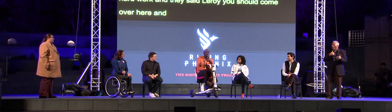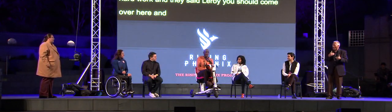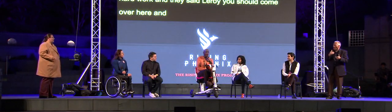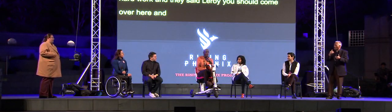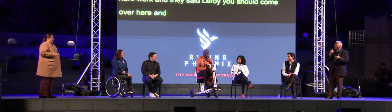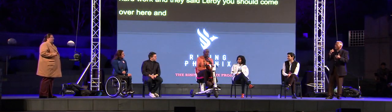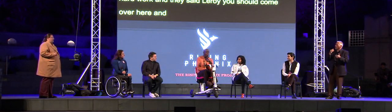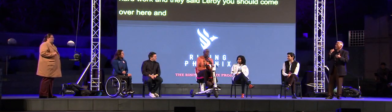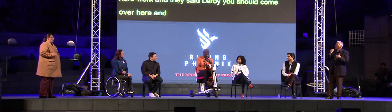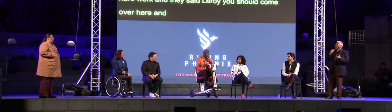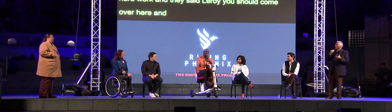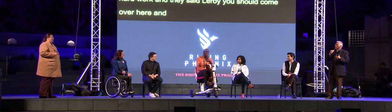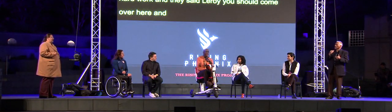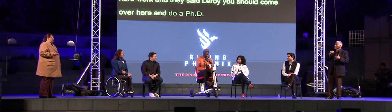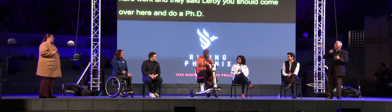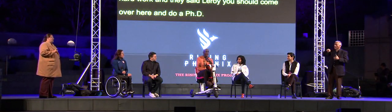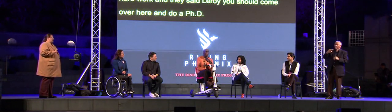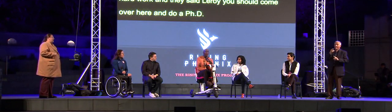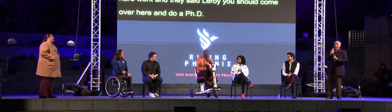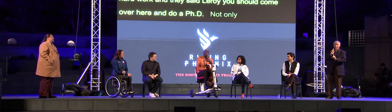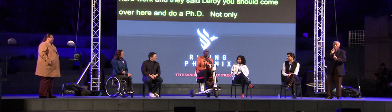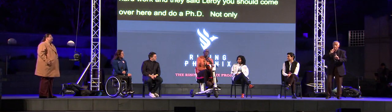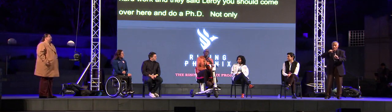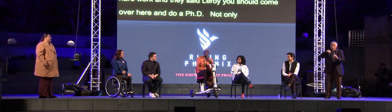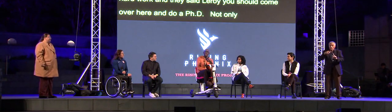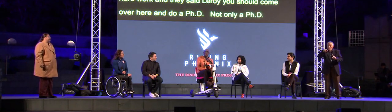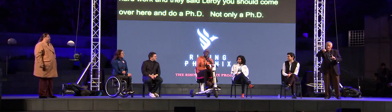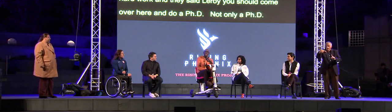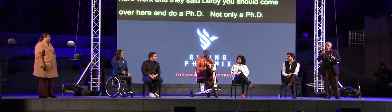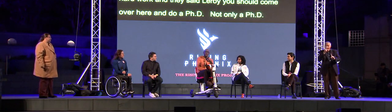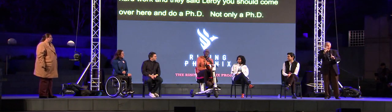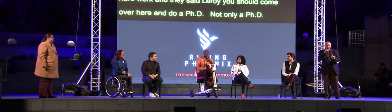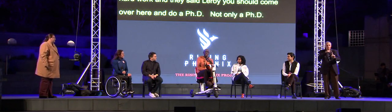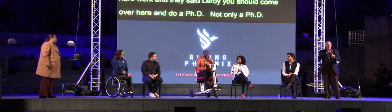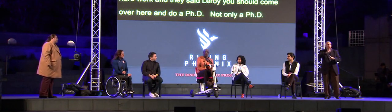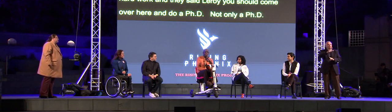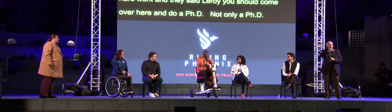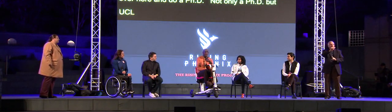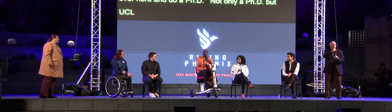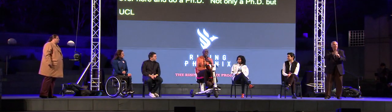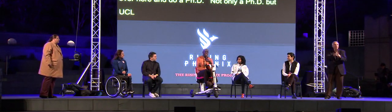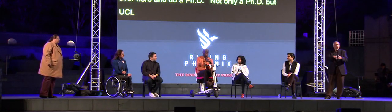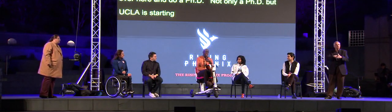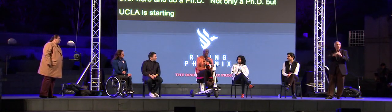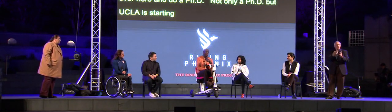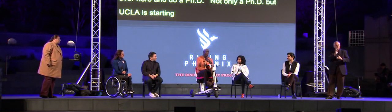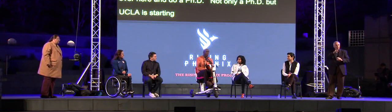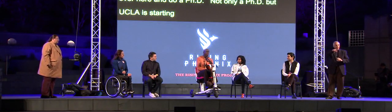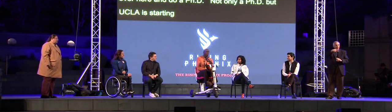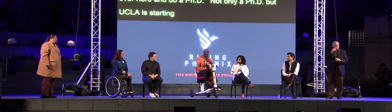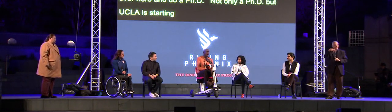And not only a PhD, but UCLA is turning this hip hop initiative